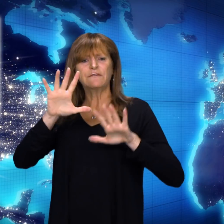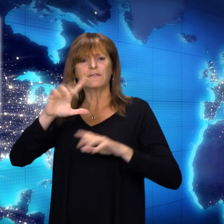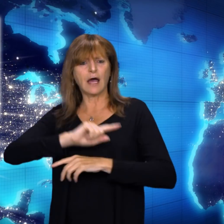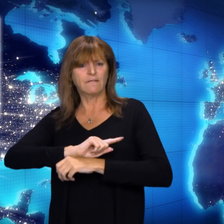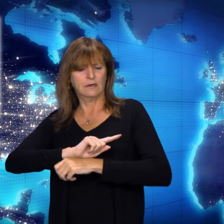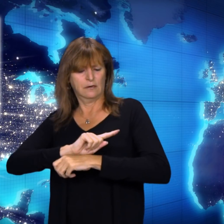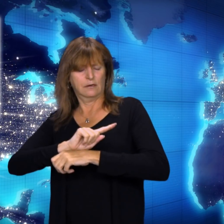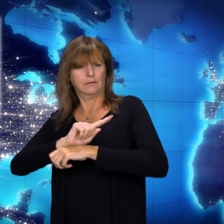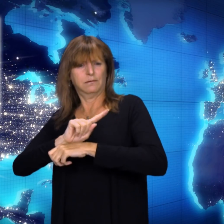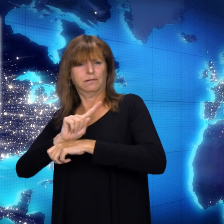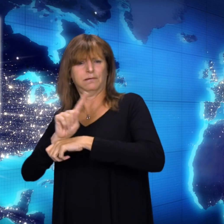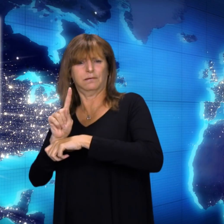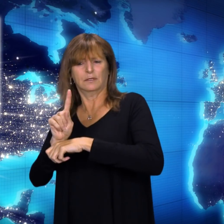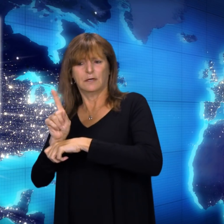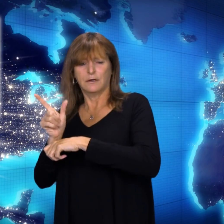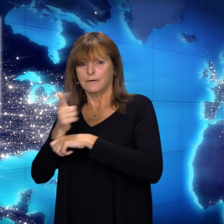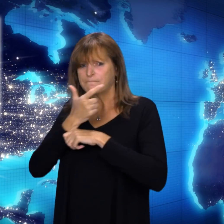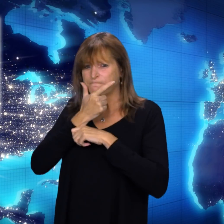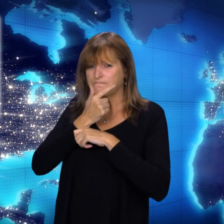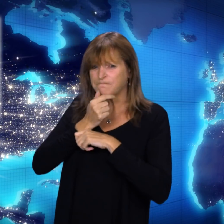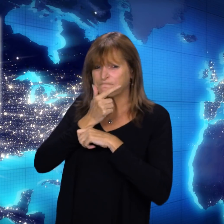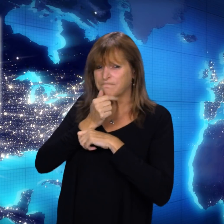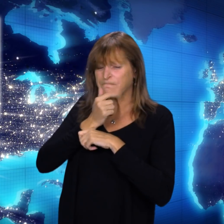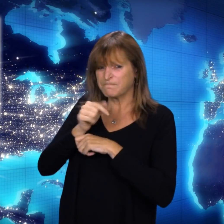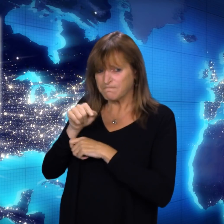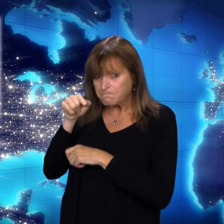speed limit of 75 mph was not